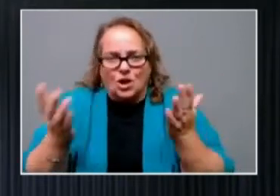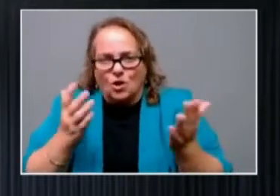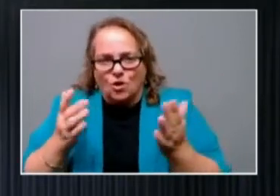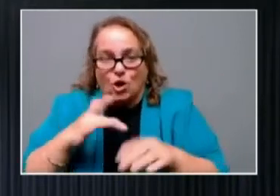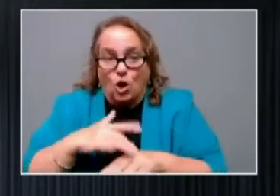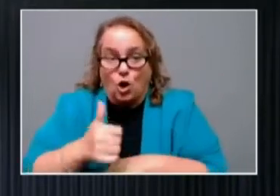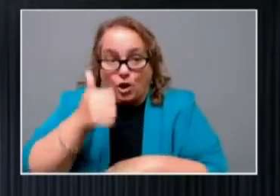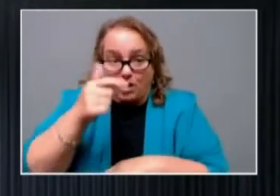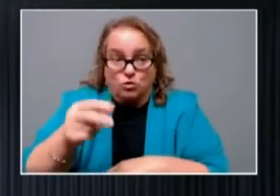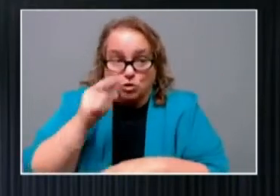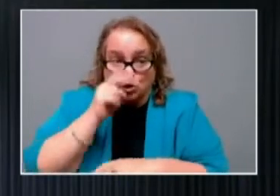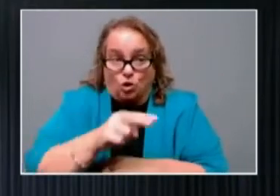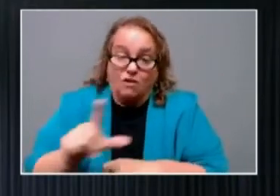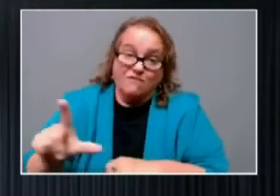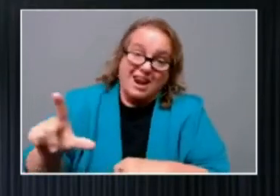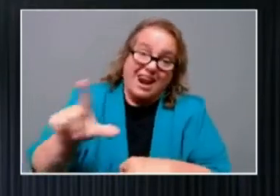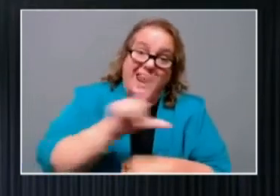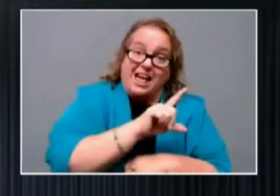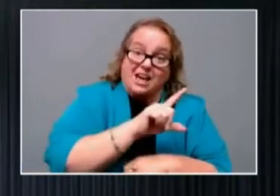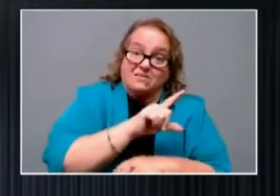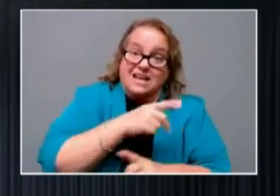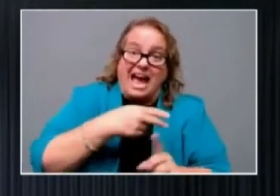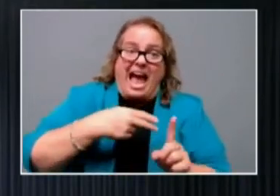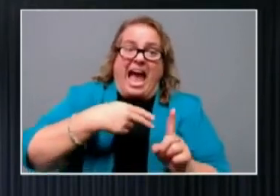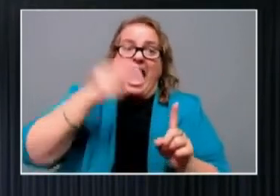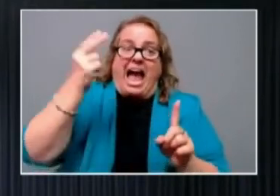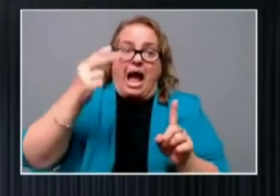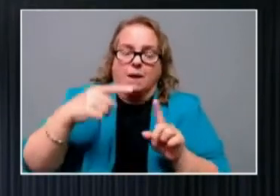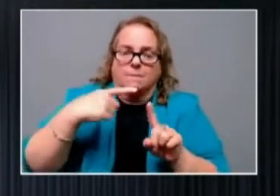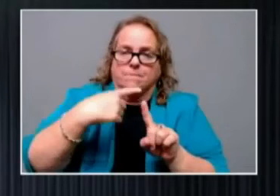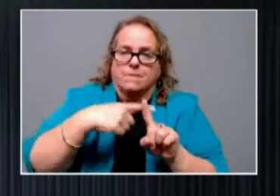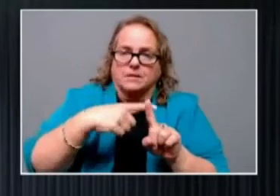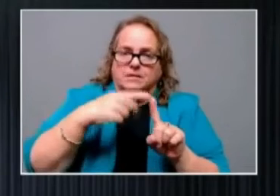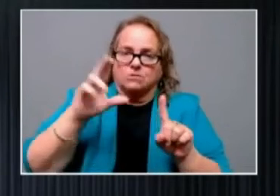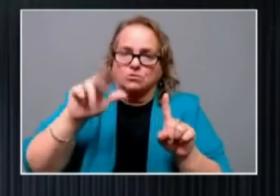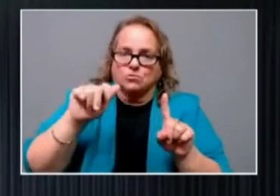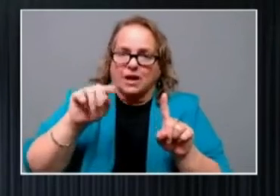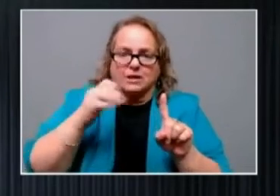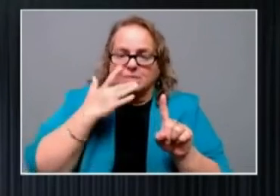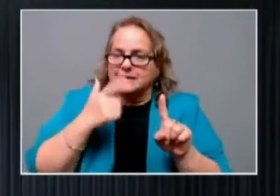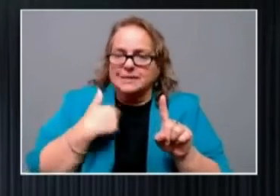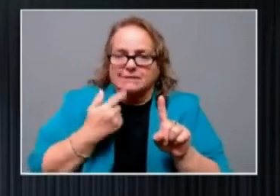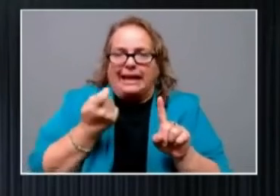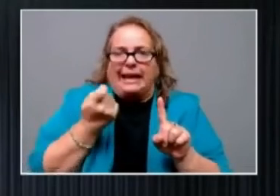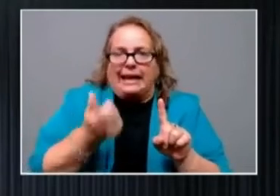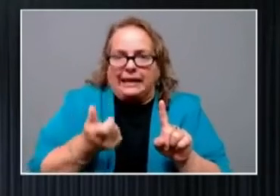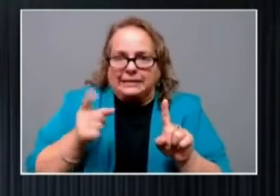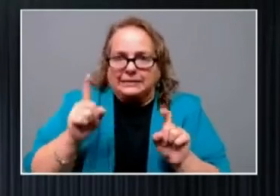far left, we have really high positivity rates because we didn't have that many tests and we were telling people don't go in to get tested unless